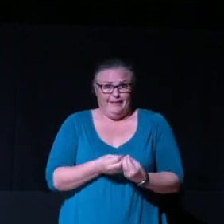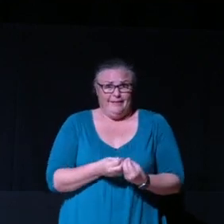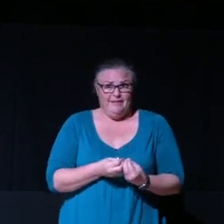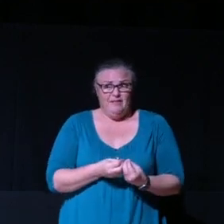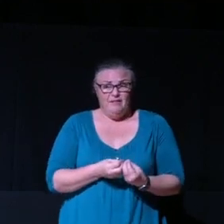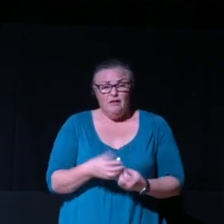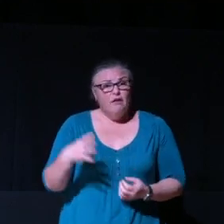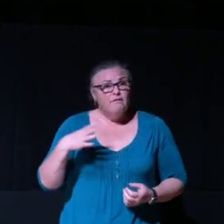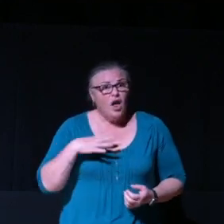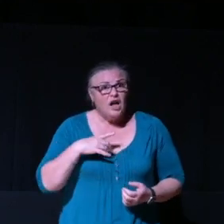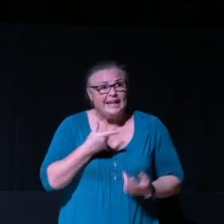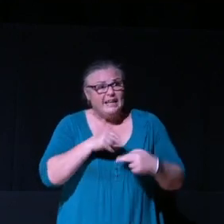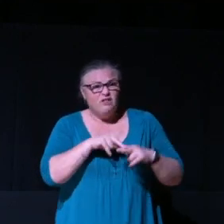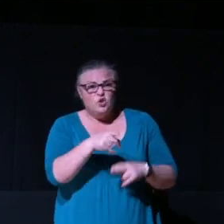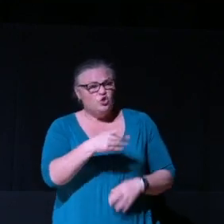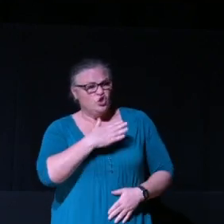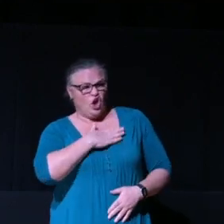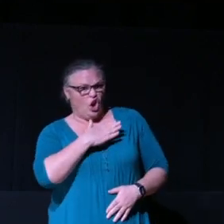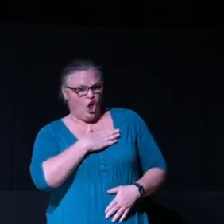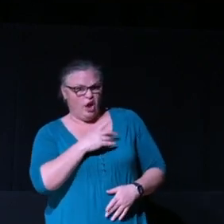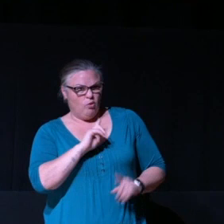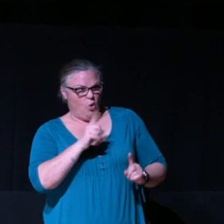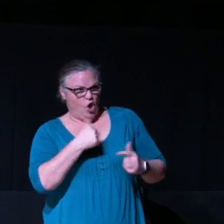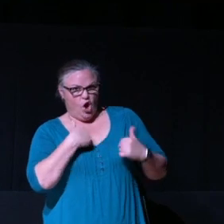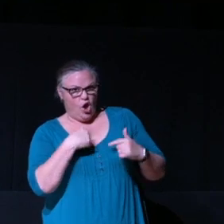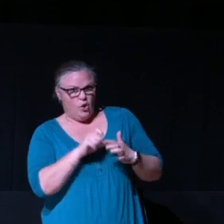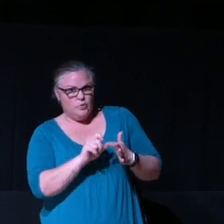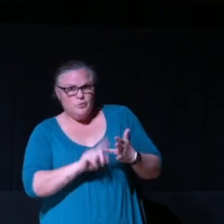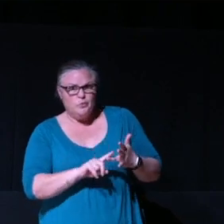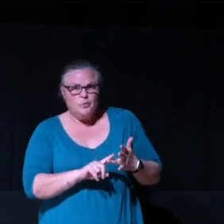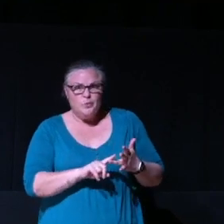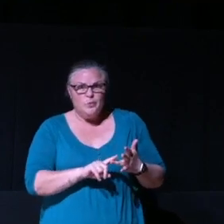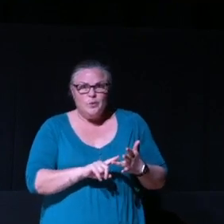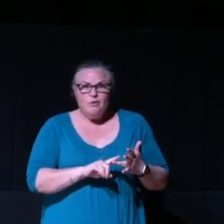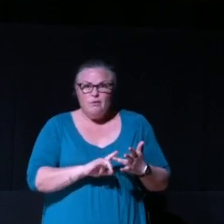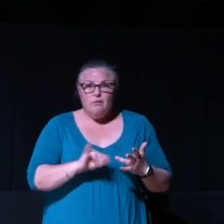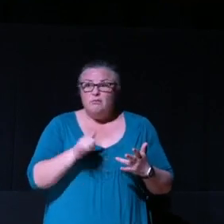don't like, you know, what I've done in terms of my media or the